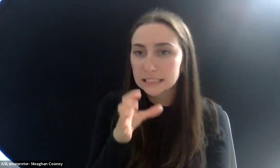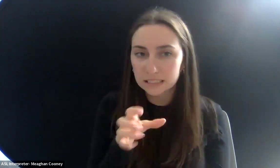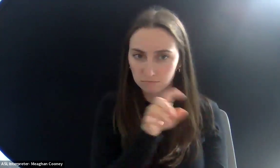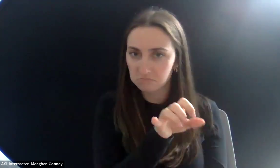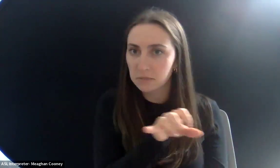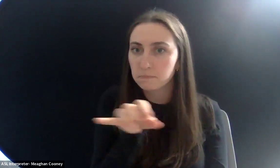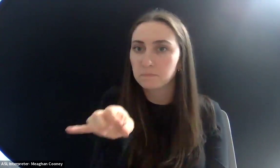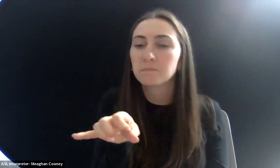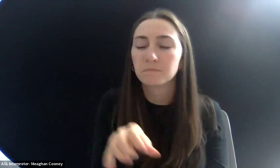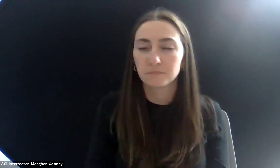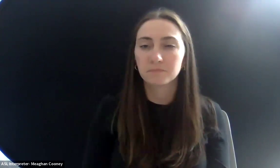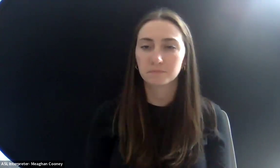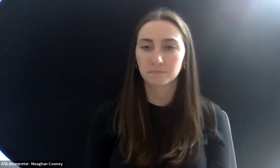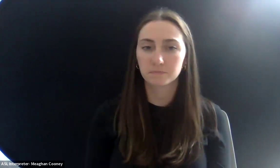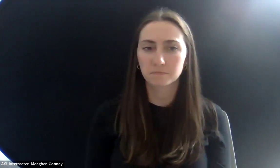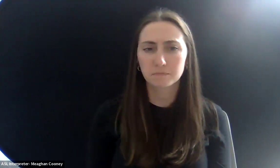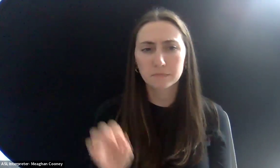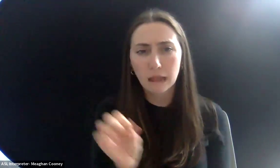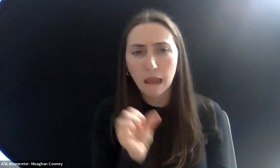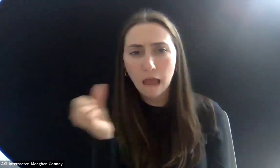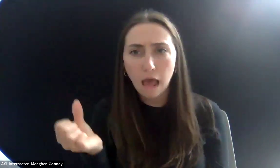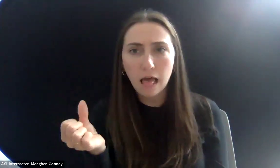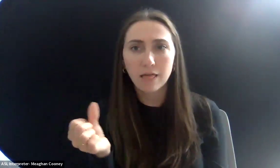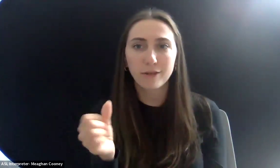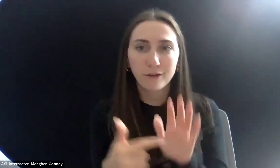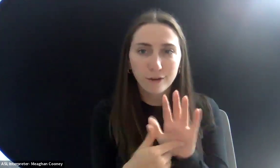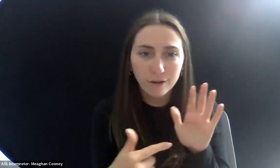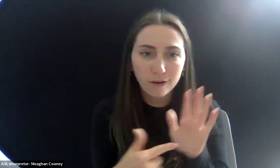The other characteristics here would be reduction in thermal,